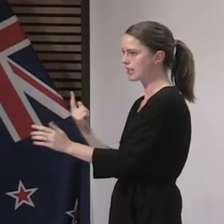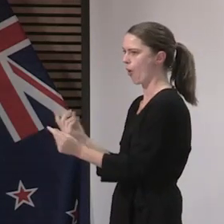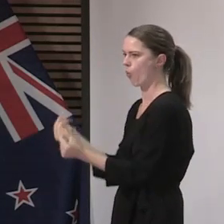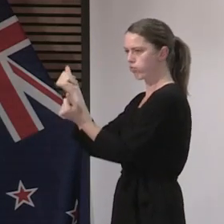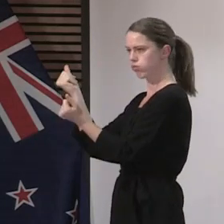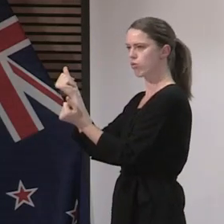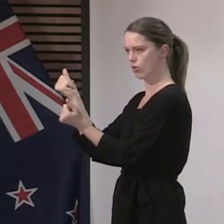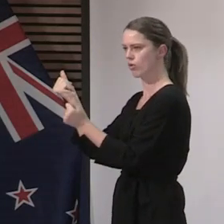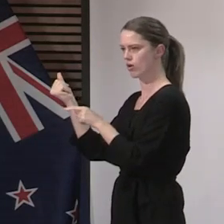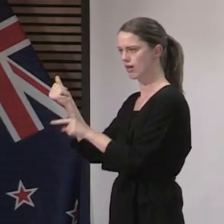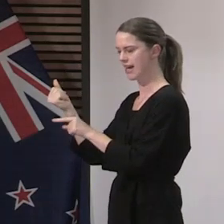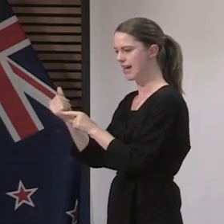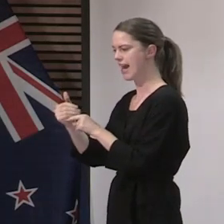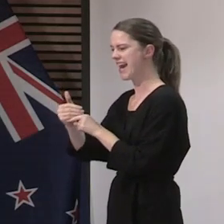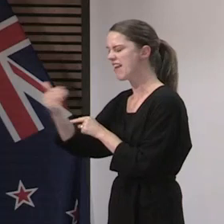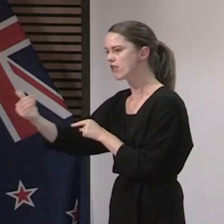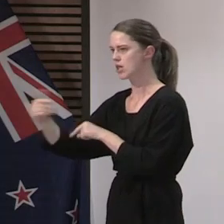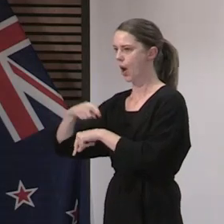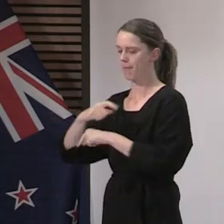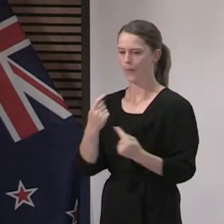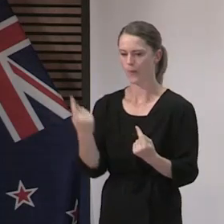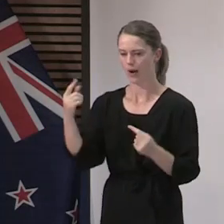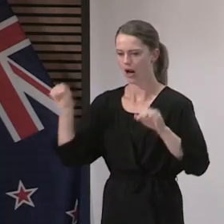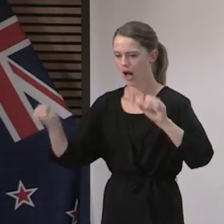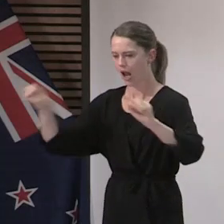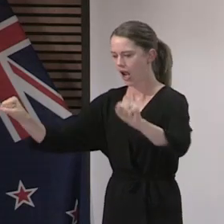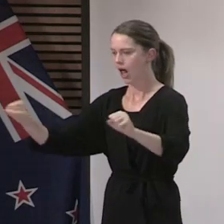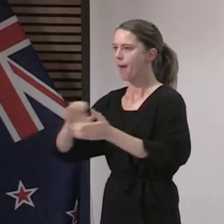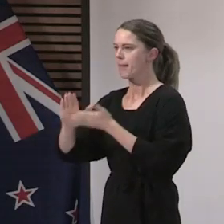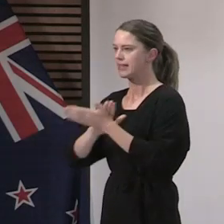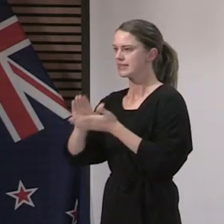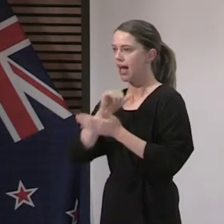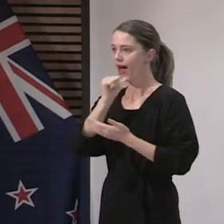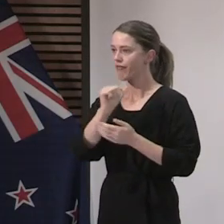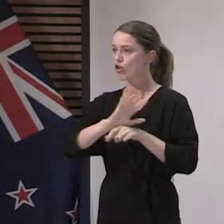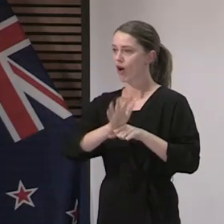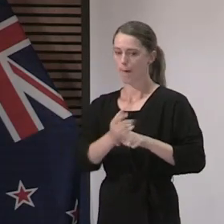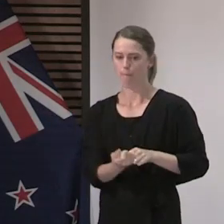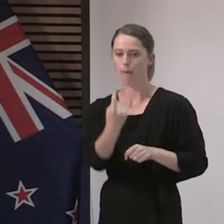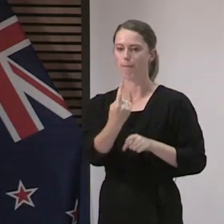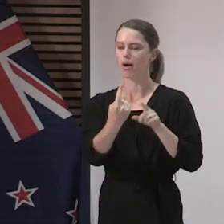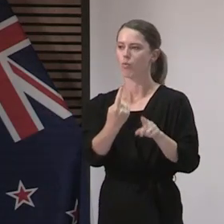will - we test, we contact trace, we isolate and we do